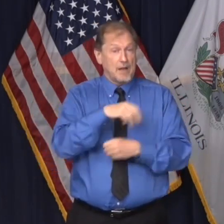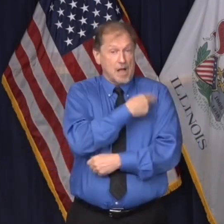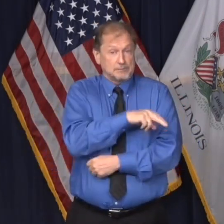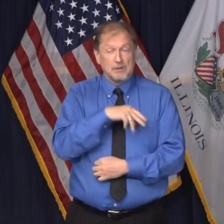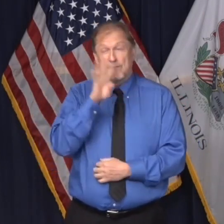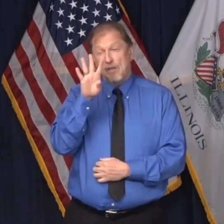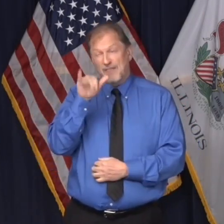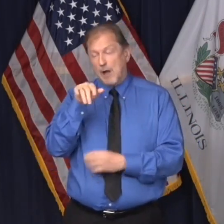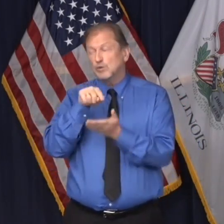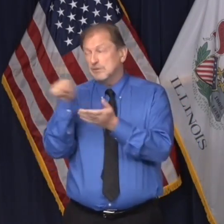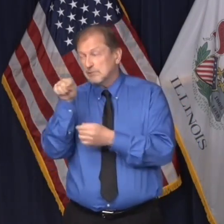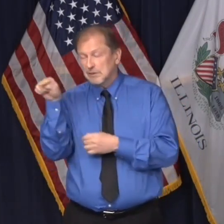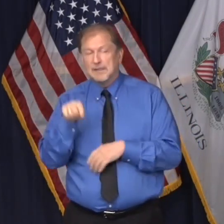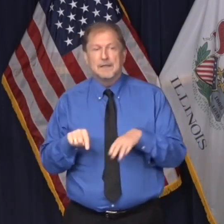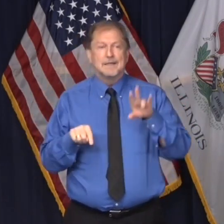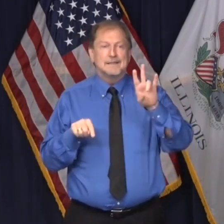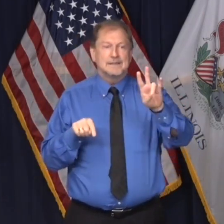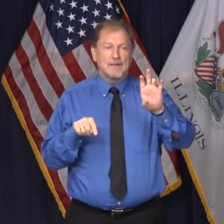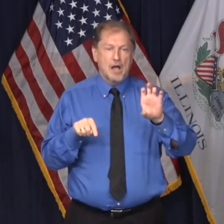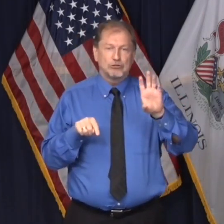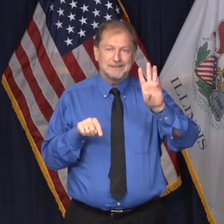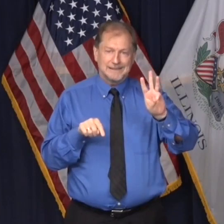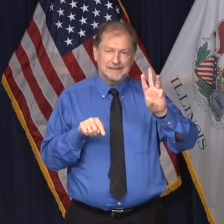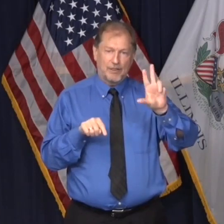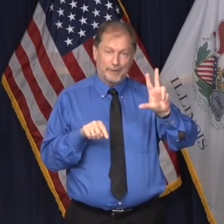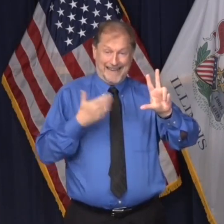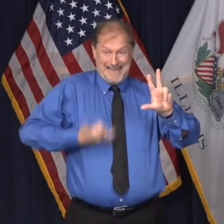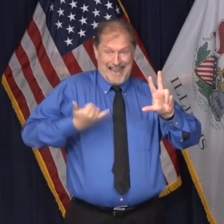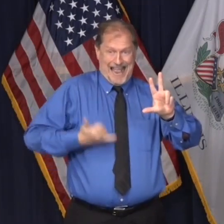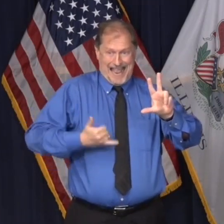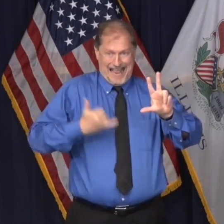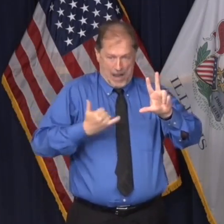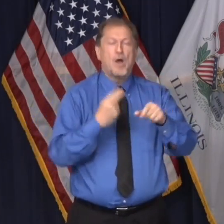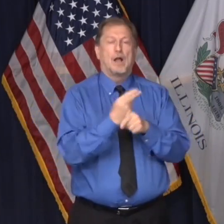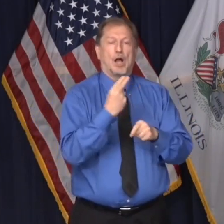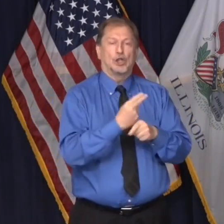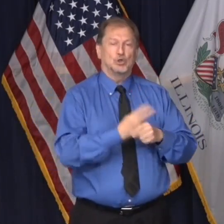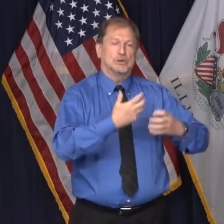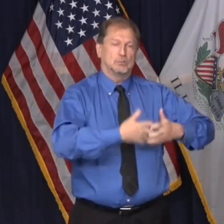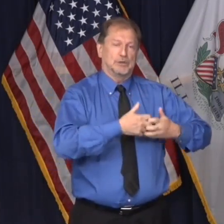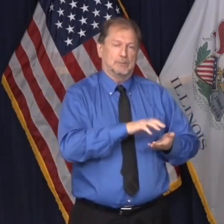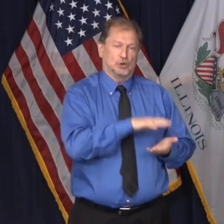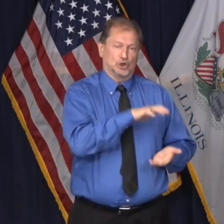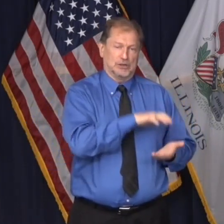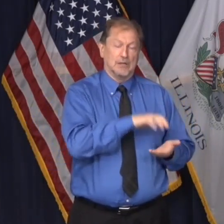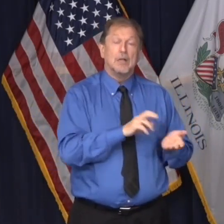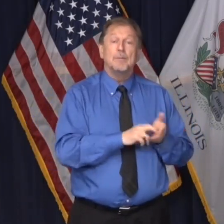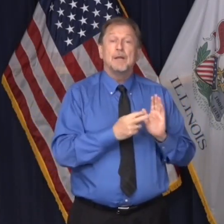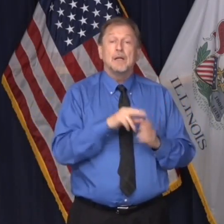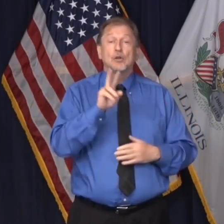25% ON APRIL 14, THEN 23% ON APRIL 26, AND OF THE 4,493